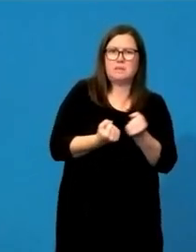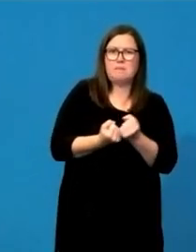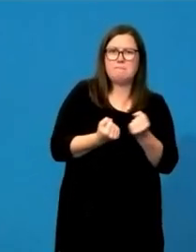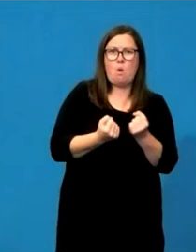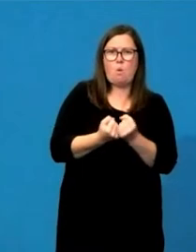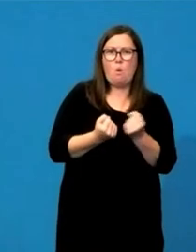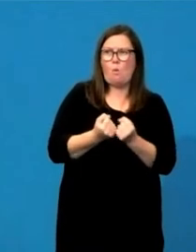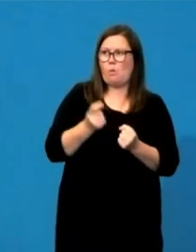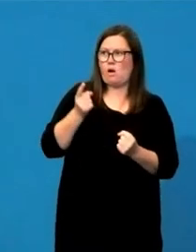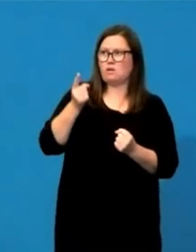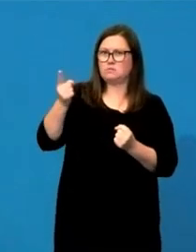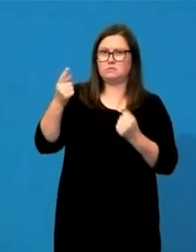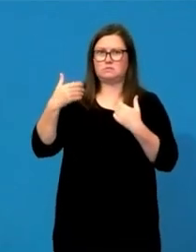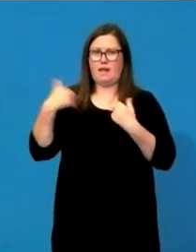given contacts about where you might get information?